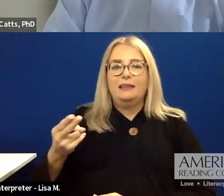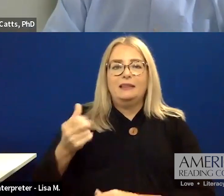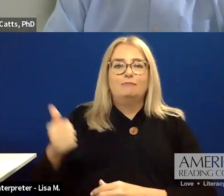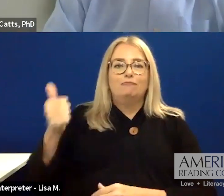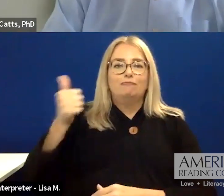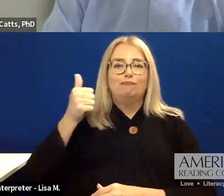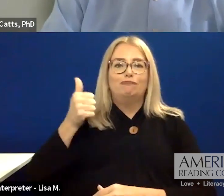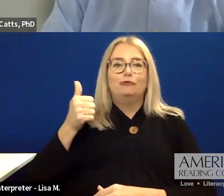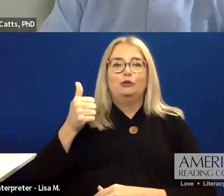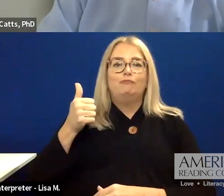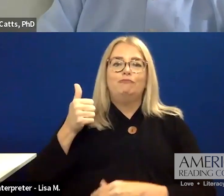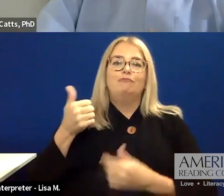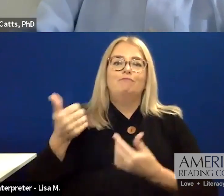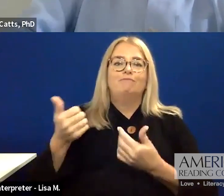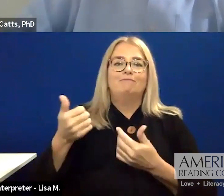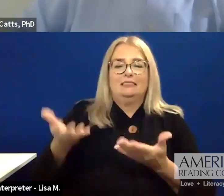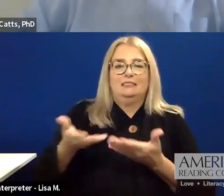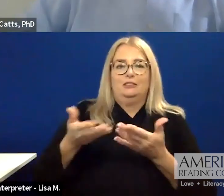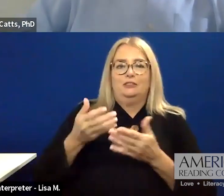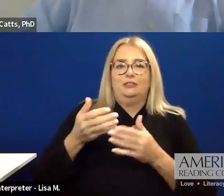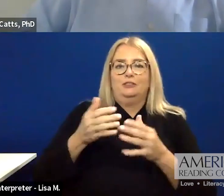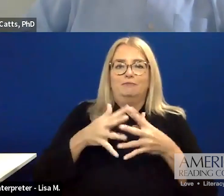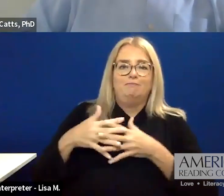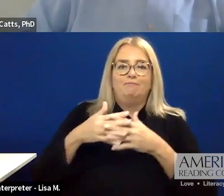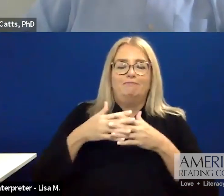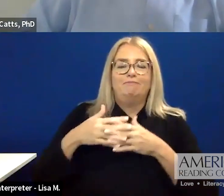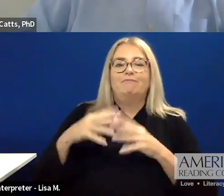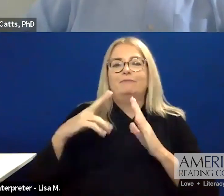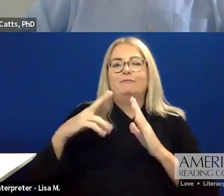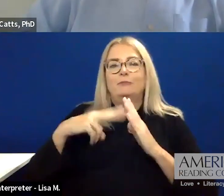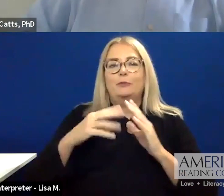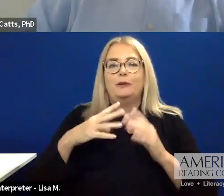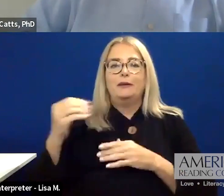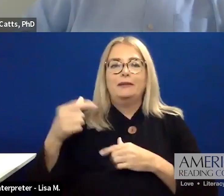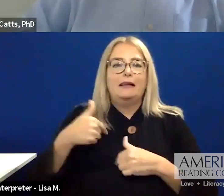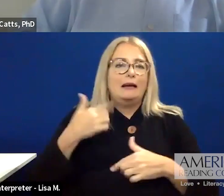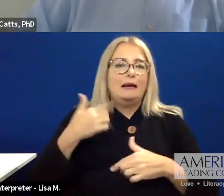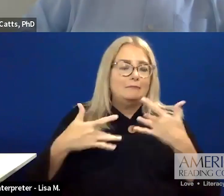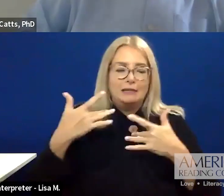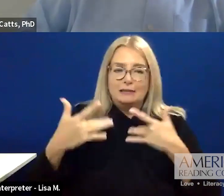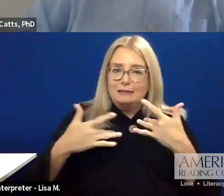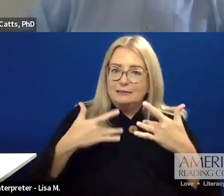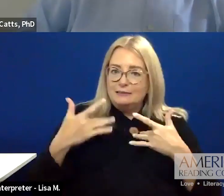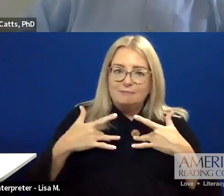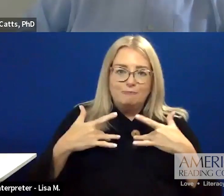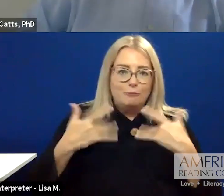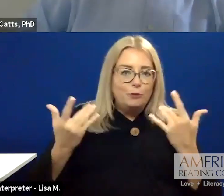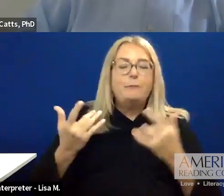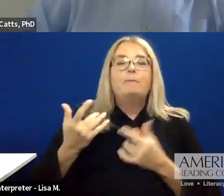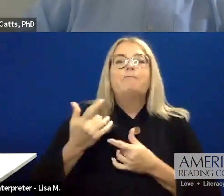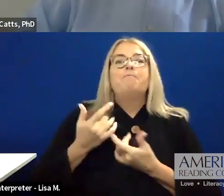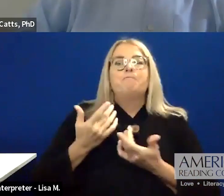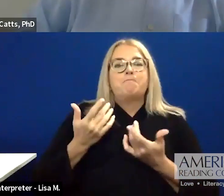beyond excited as a former teacher and reading administrator to spend the next hour with all